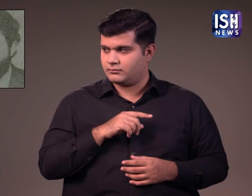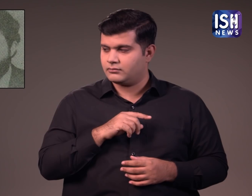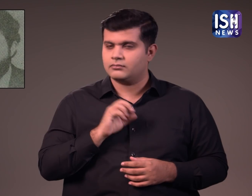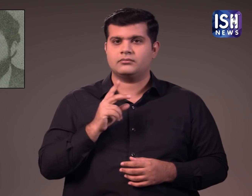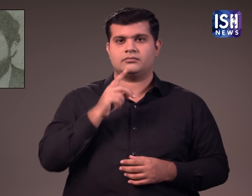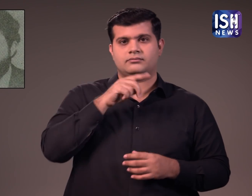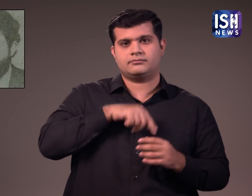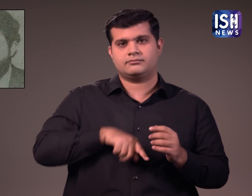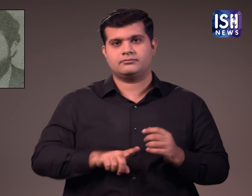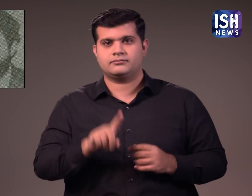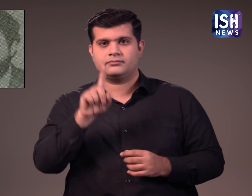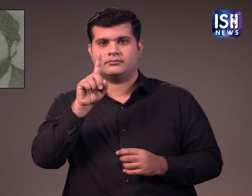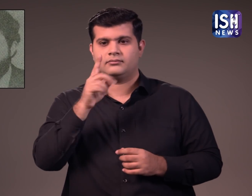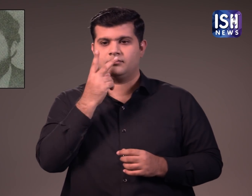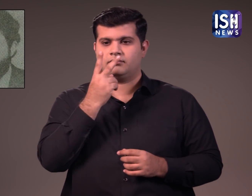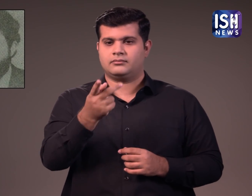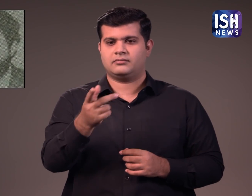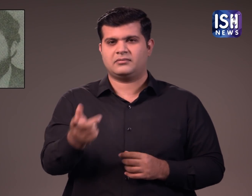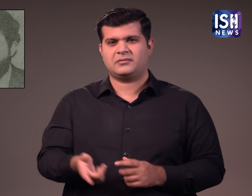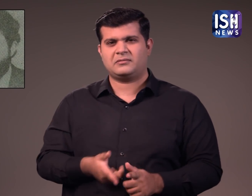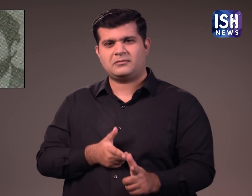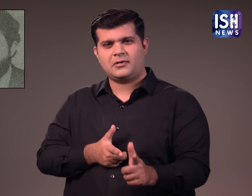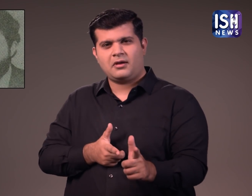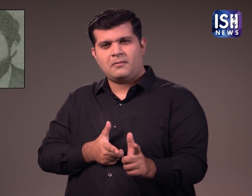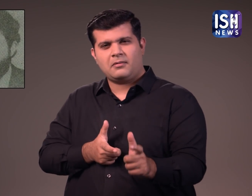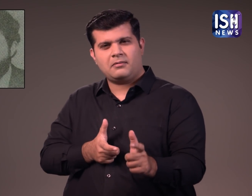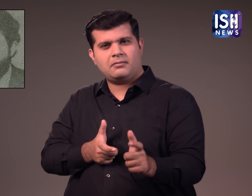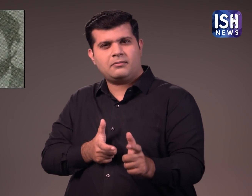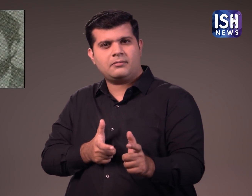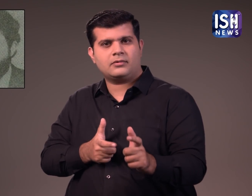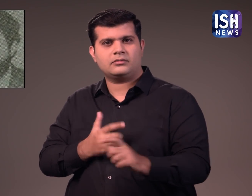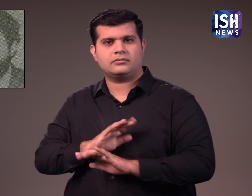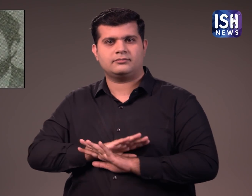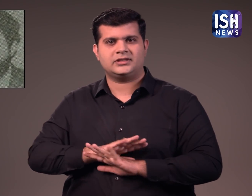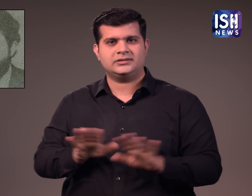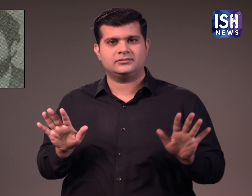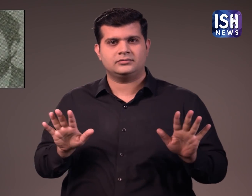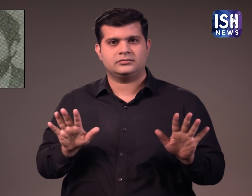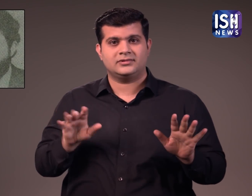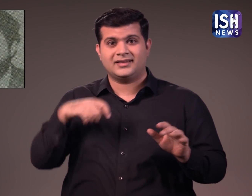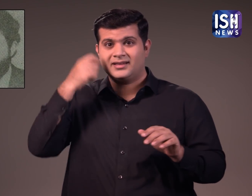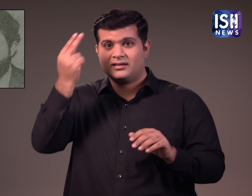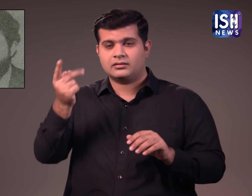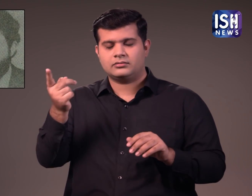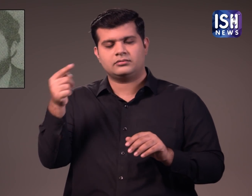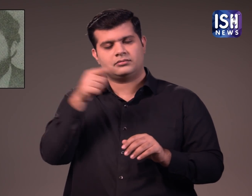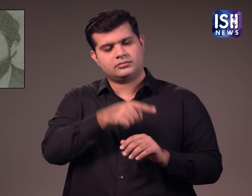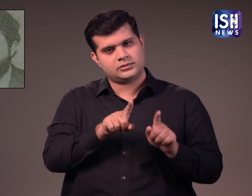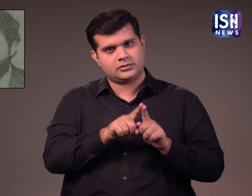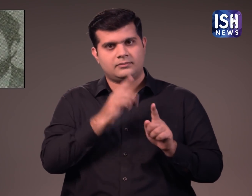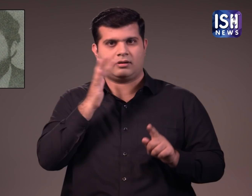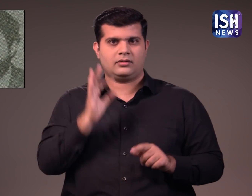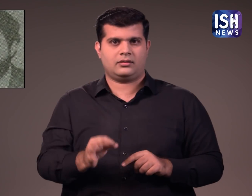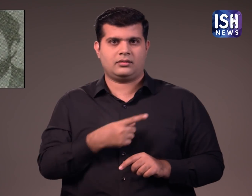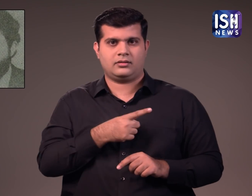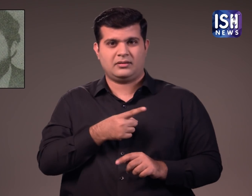The terrorist returned, found the rice bin and shot him with multiple bullets. The same was shown in the film.